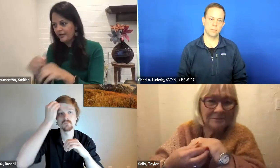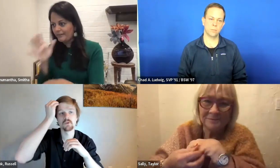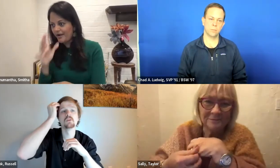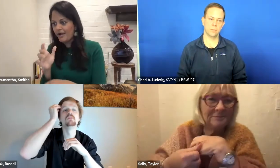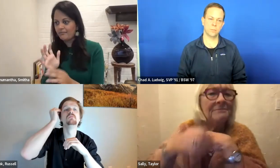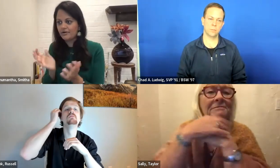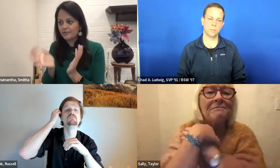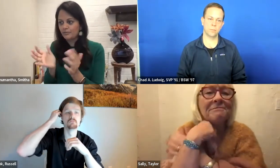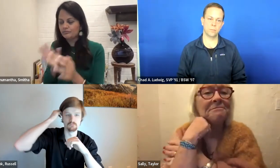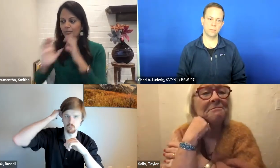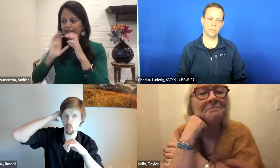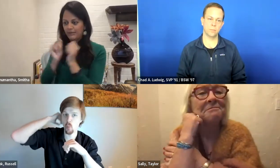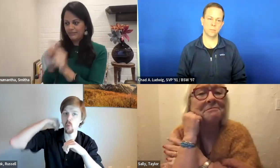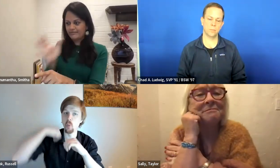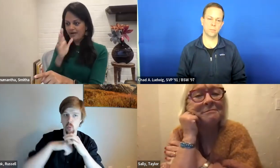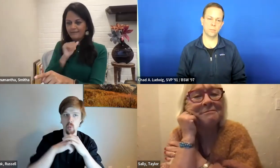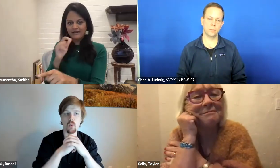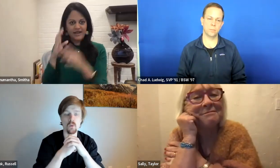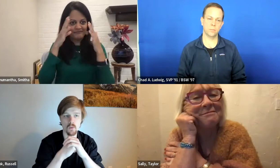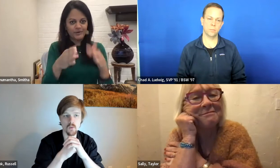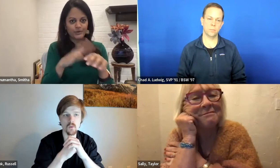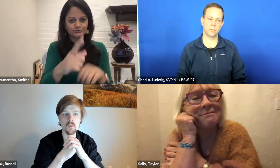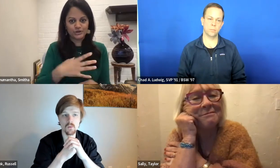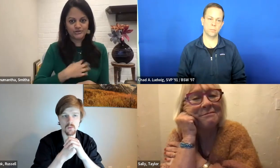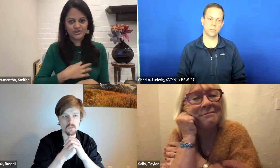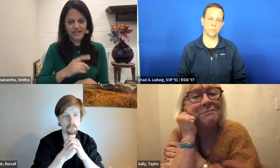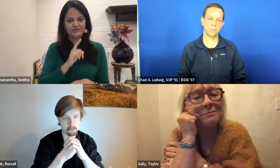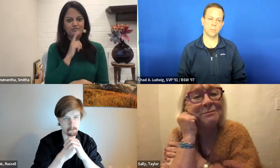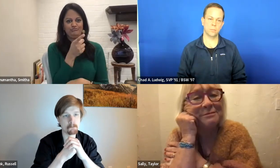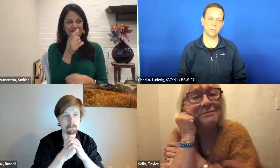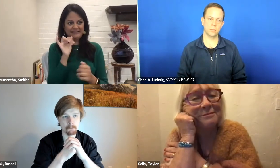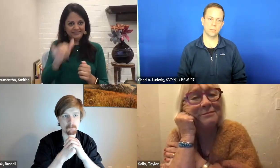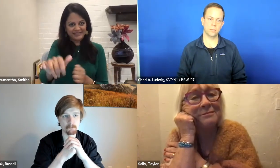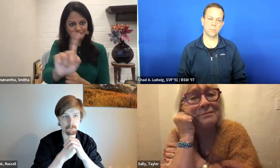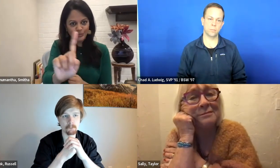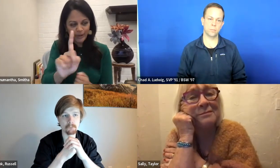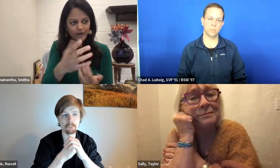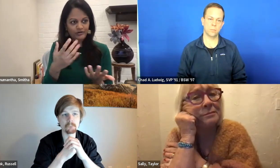and only being focused on his mom, but not on Chad,